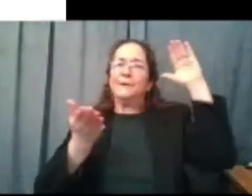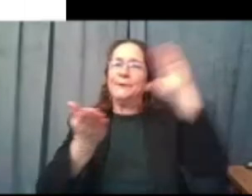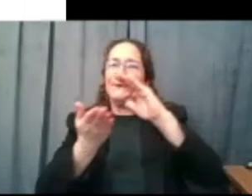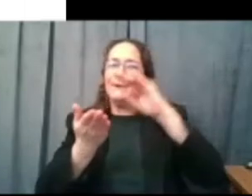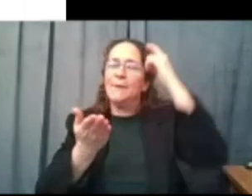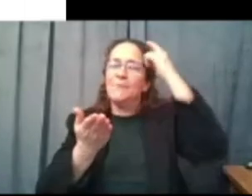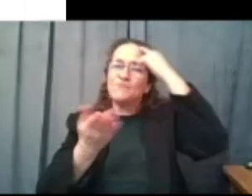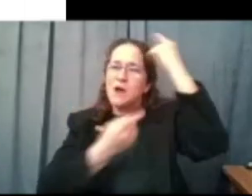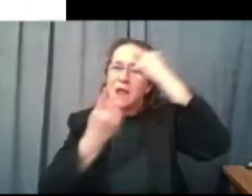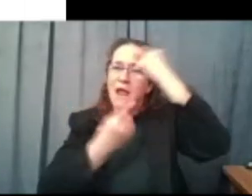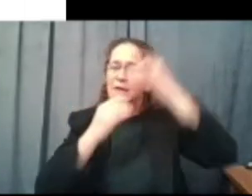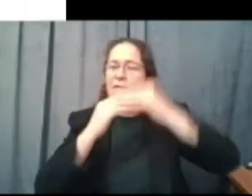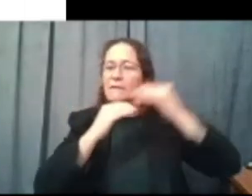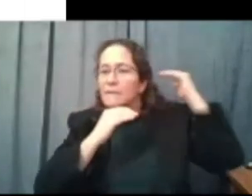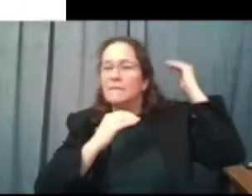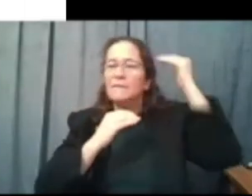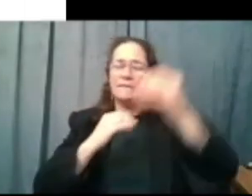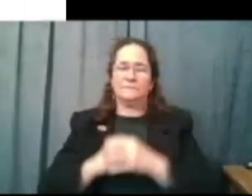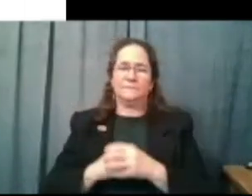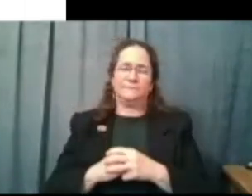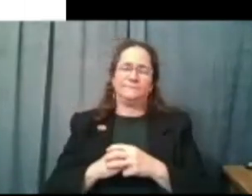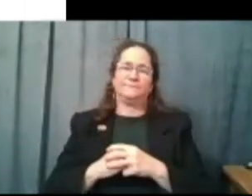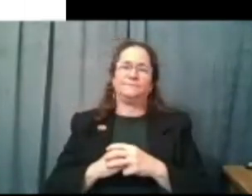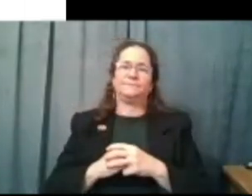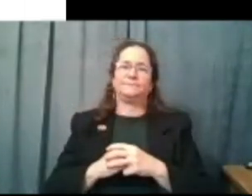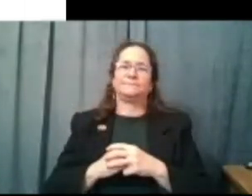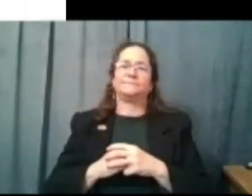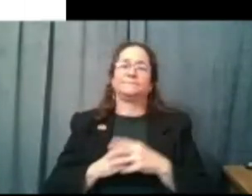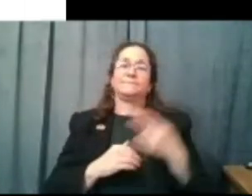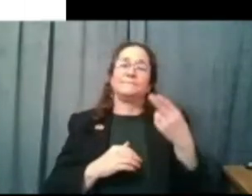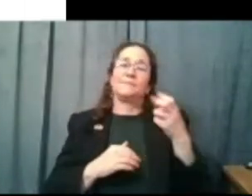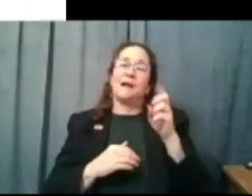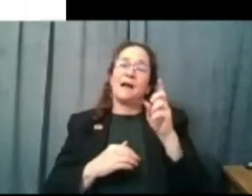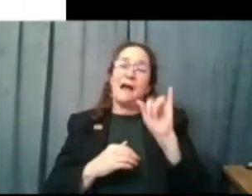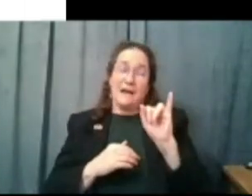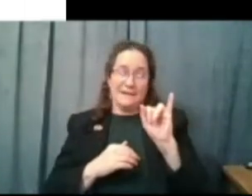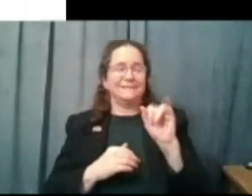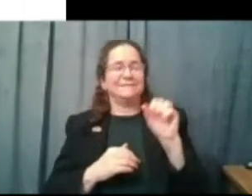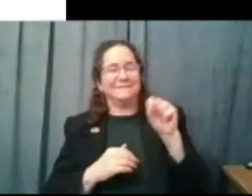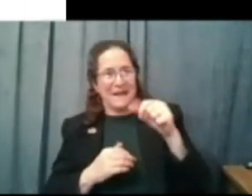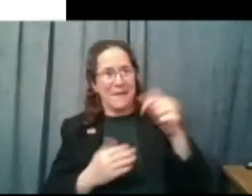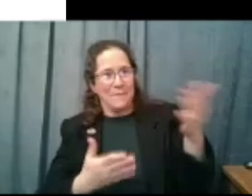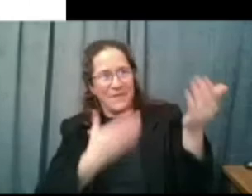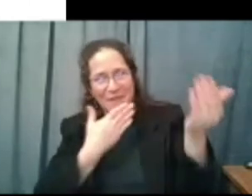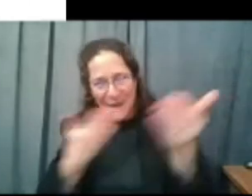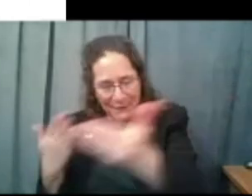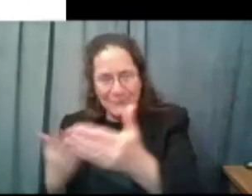Yeah, so I too would like to thank everyone for joining us for today.